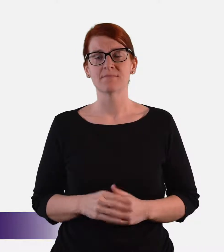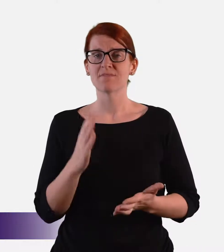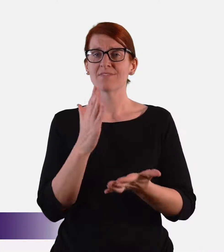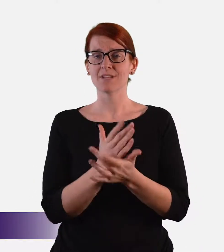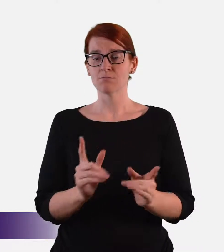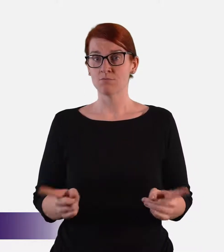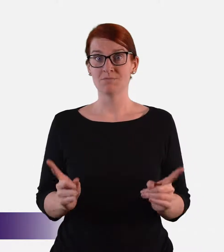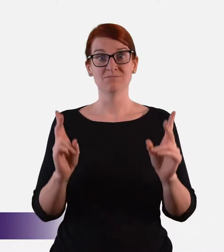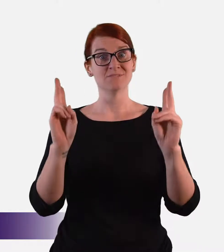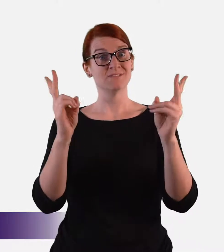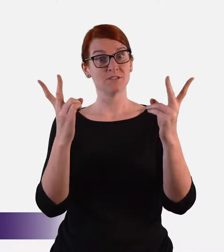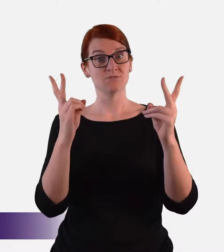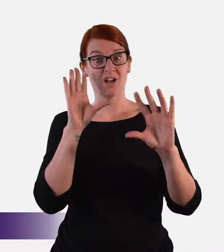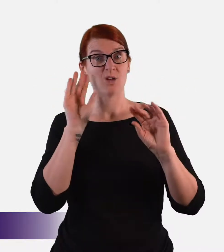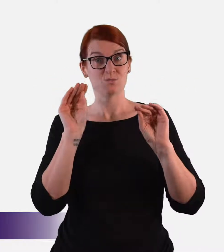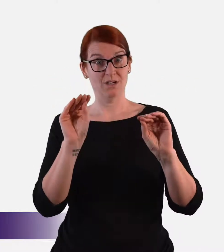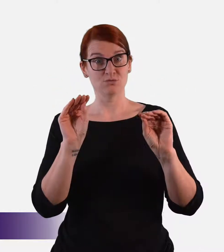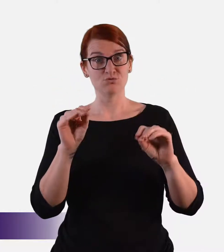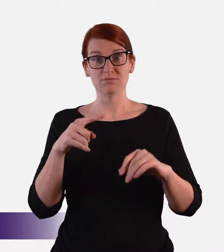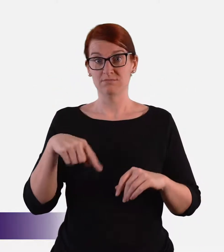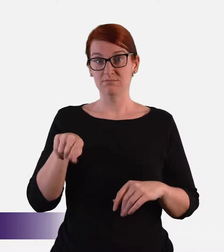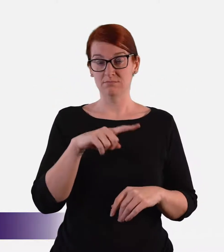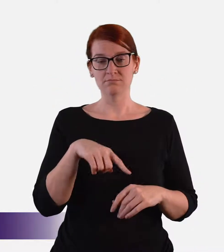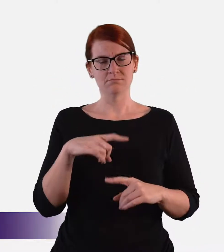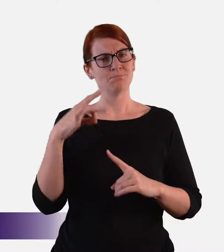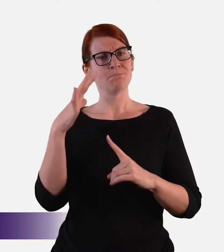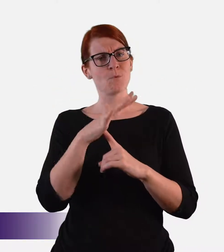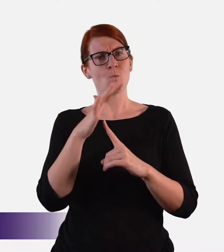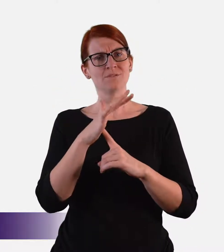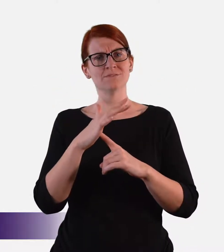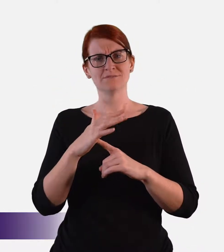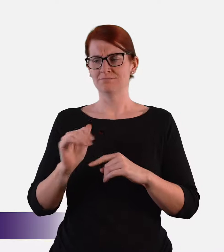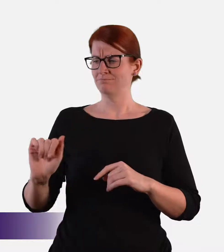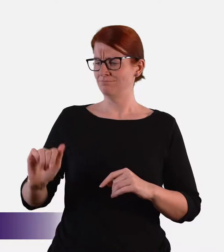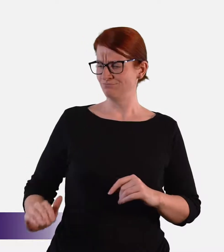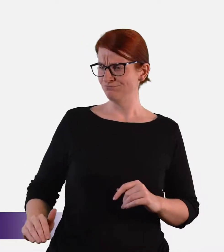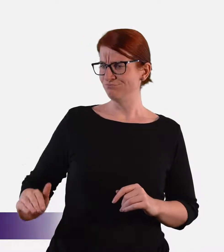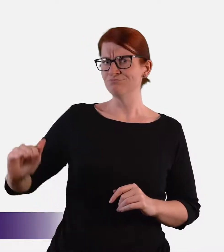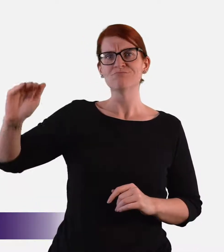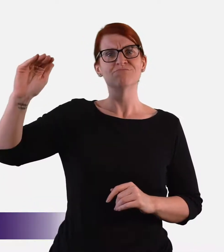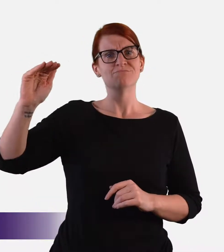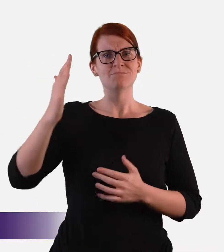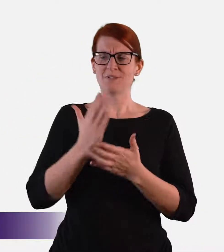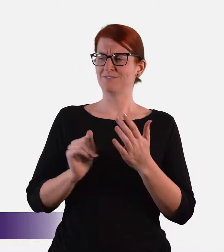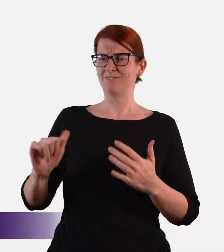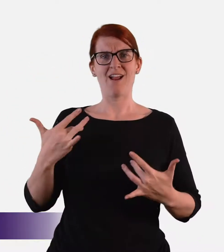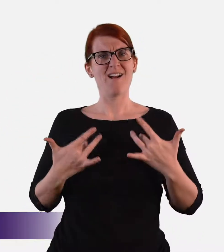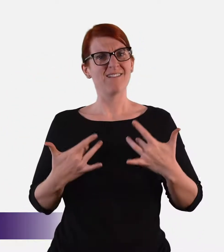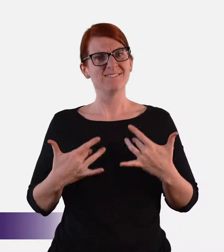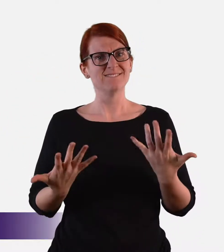The fact that primary and secondary education occur at key developmental stages in a person's life - make this a time-critical right.